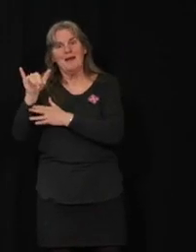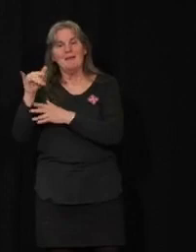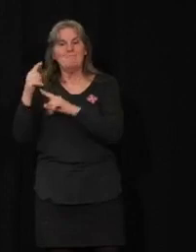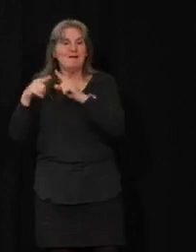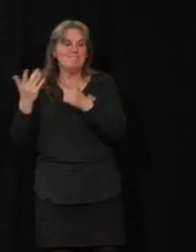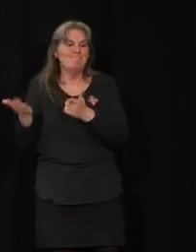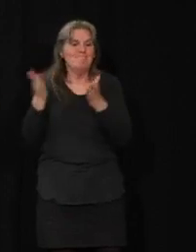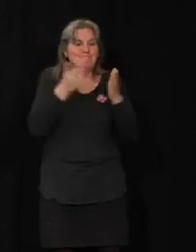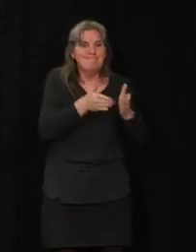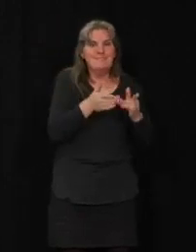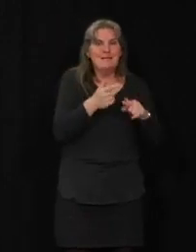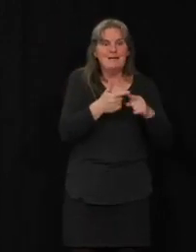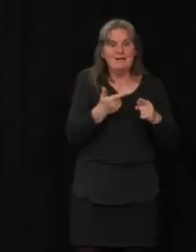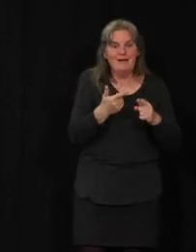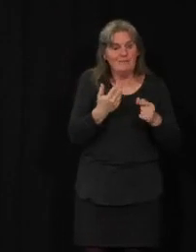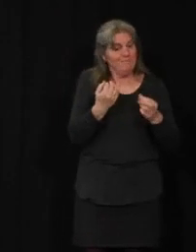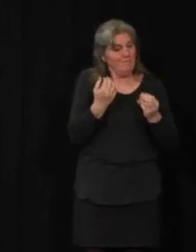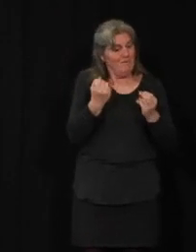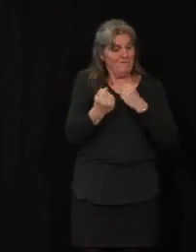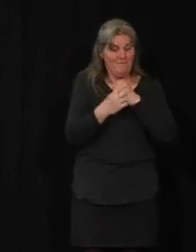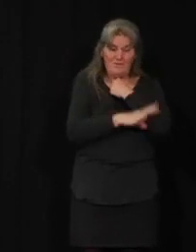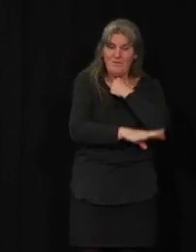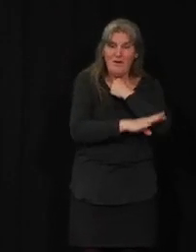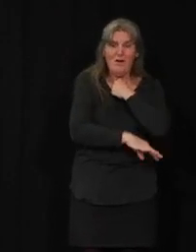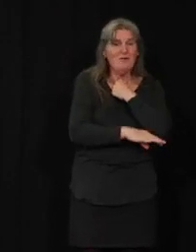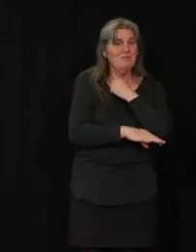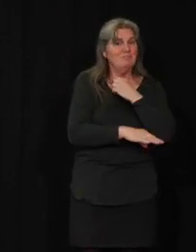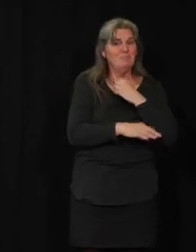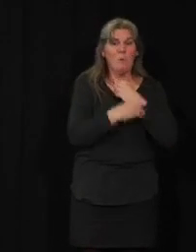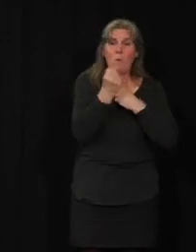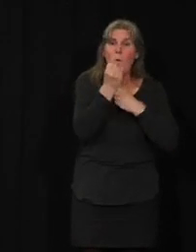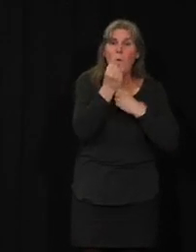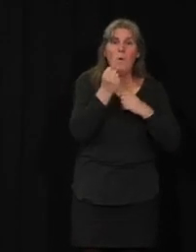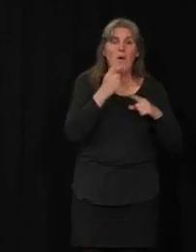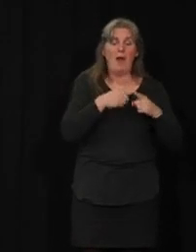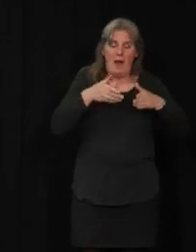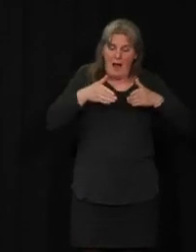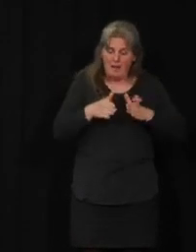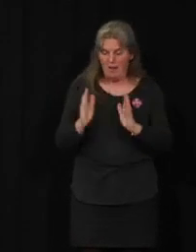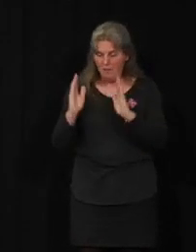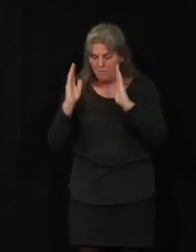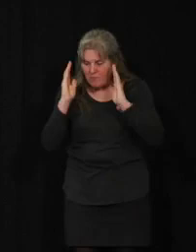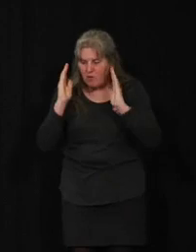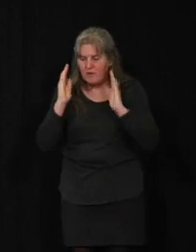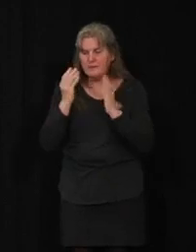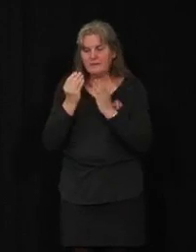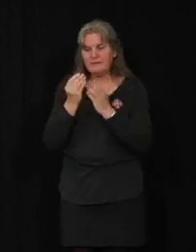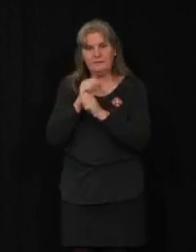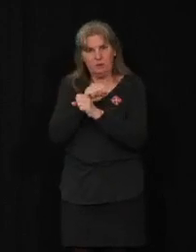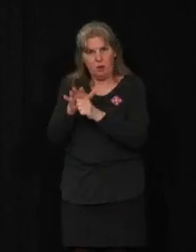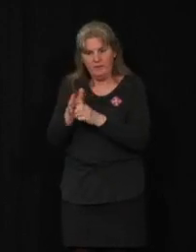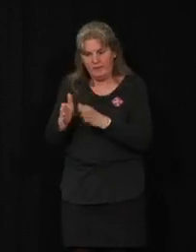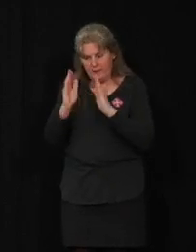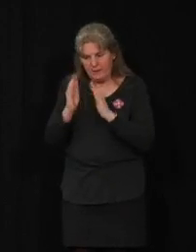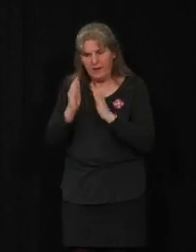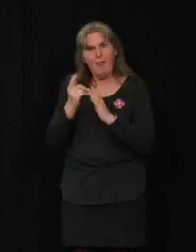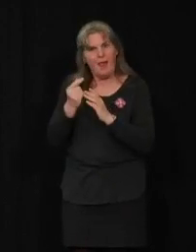to do. So again, not acting politically at all. We said we were going to allow for scrutiny of the current budget and the current budget